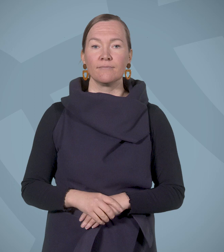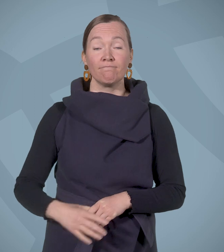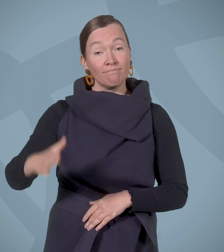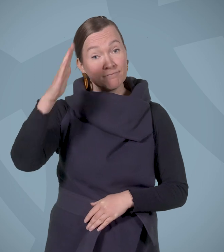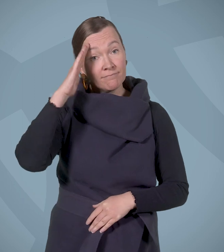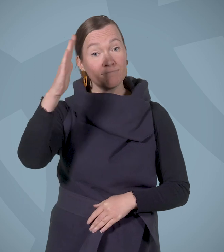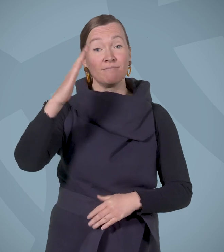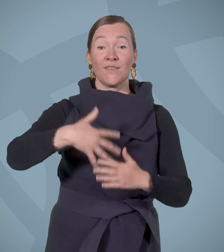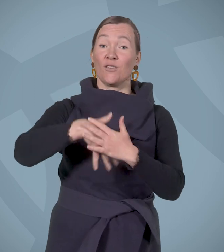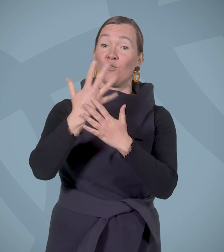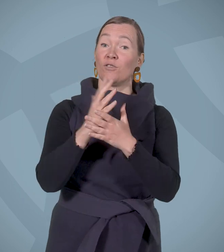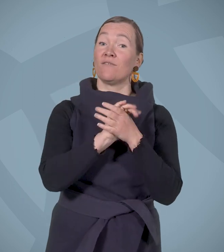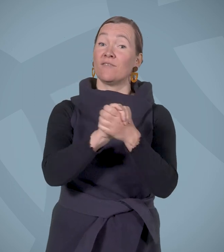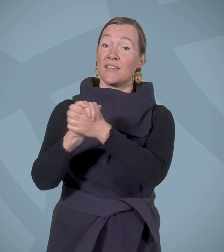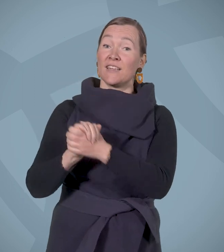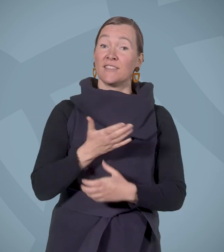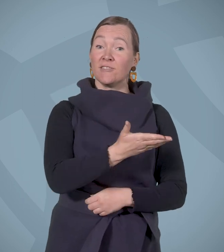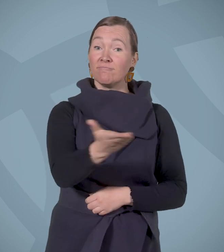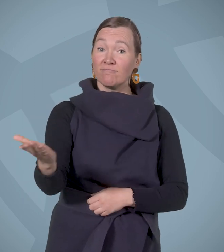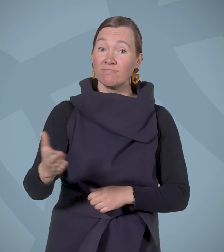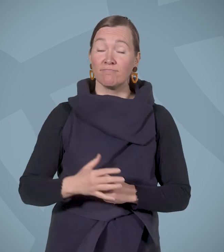Dear Nordic friends, -